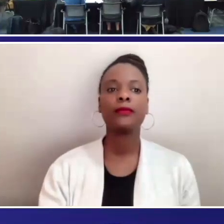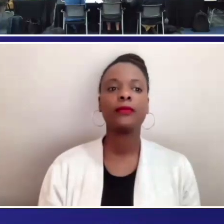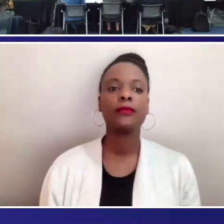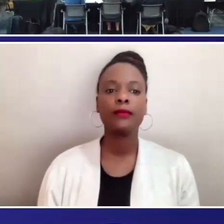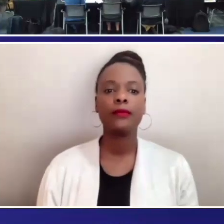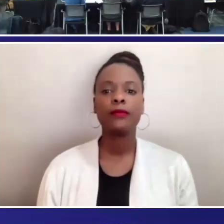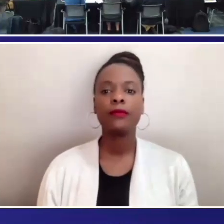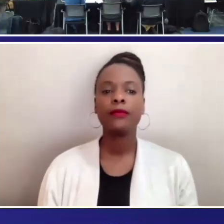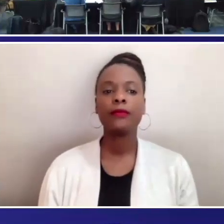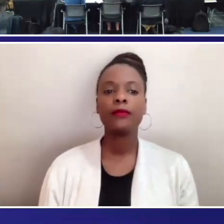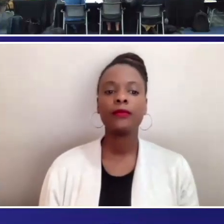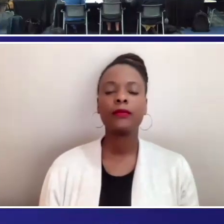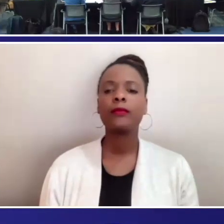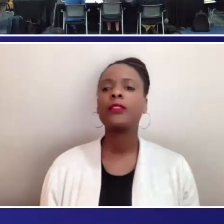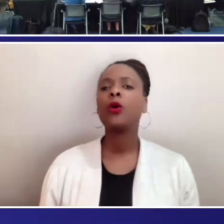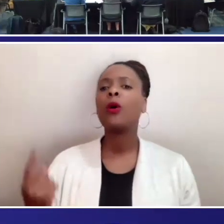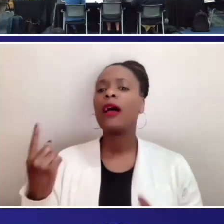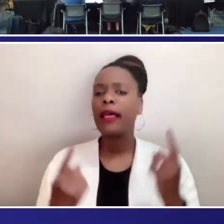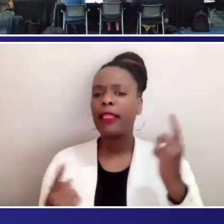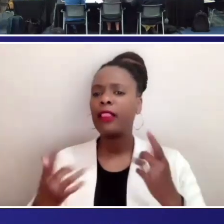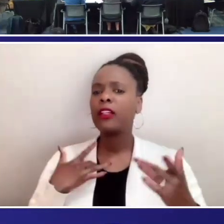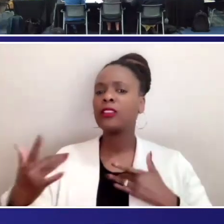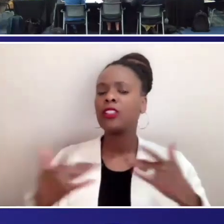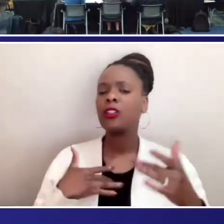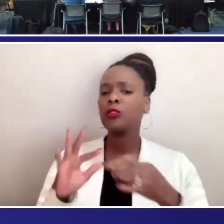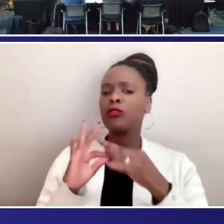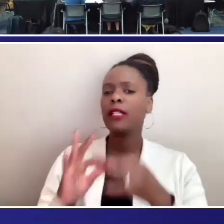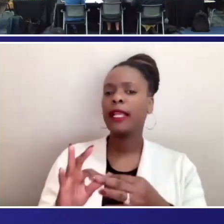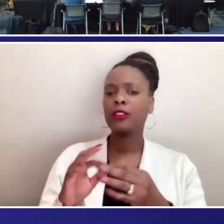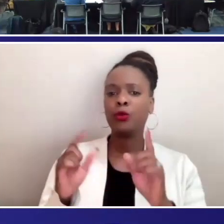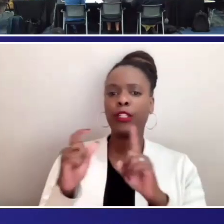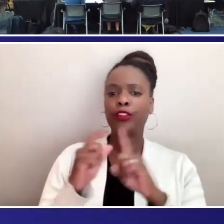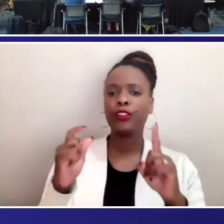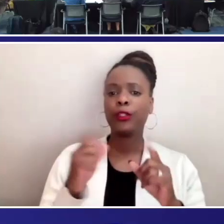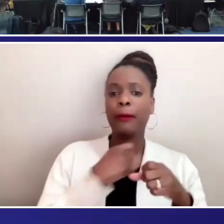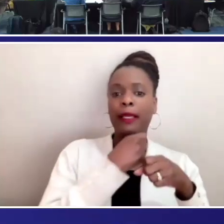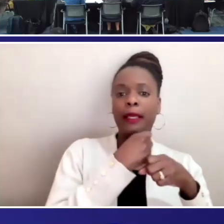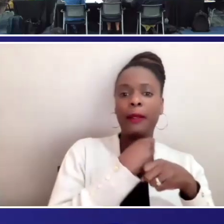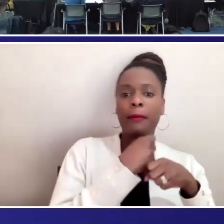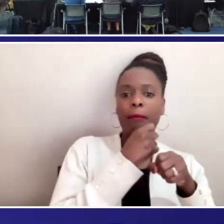And so I think the concern here was about made and dispersed. And we are addressing this with clarity in